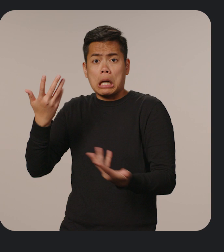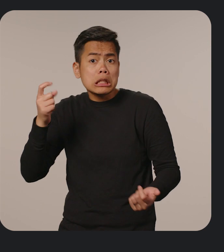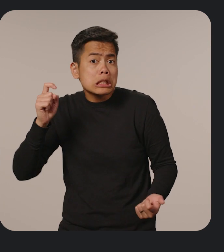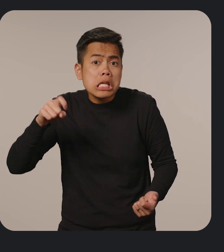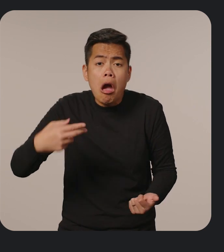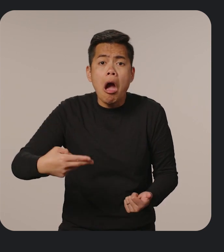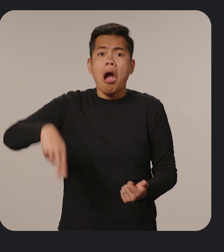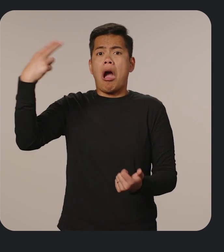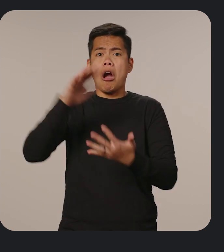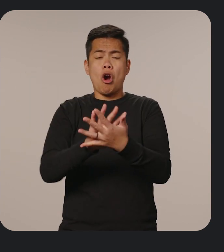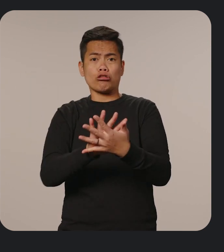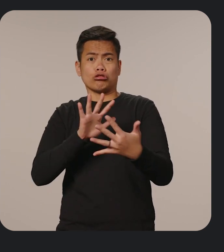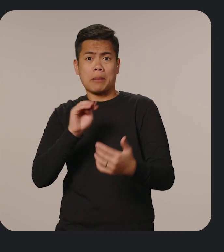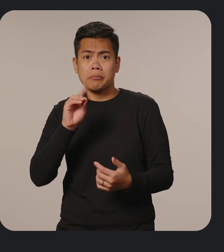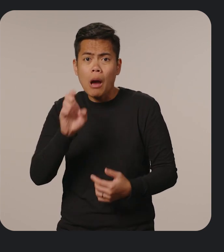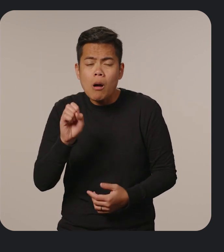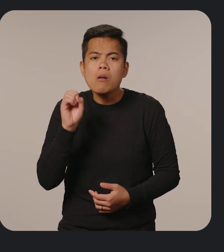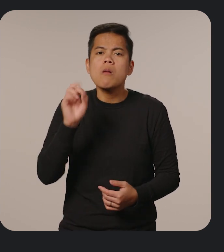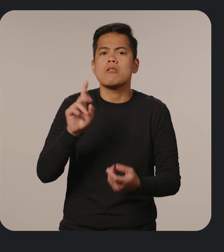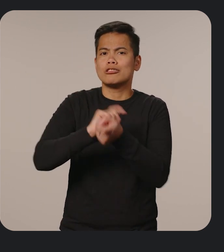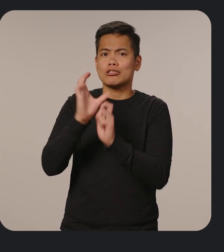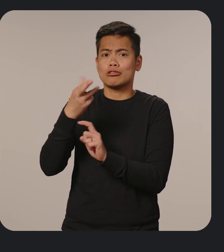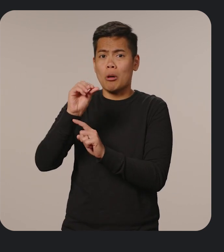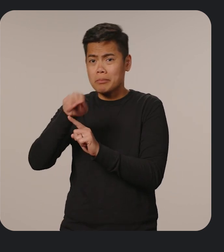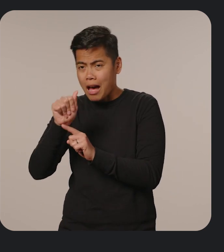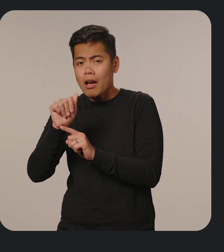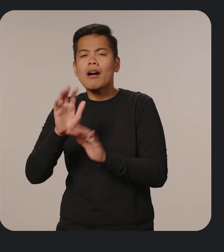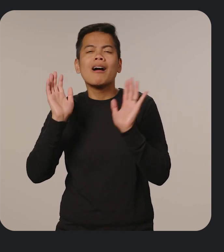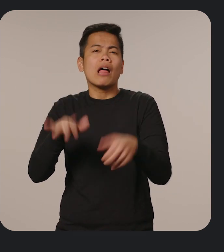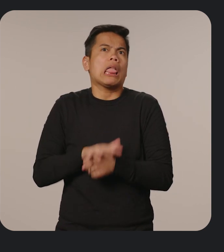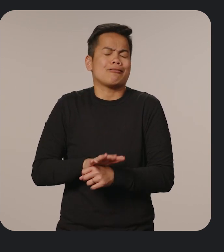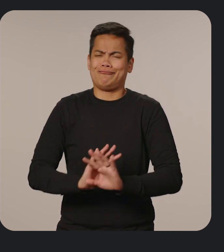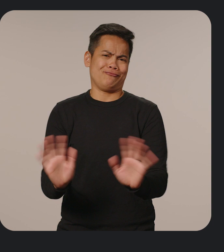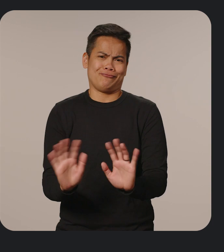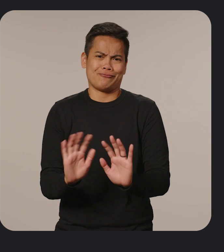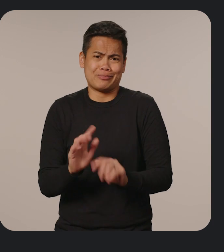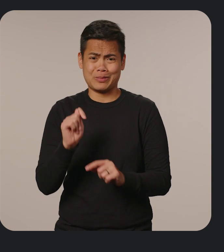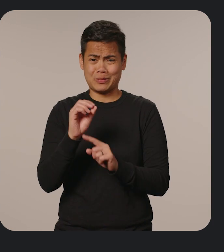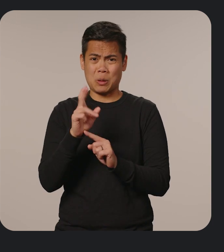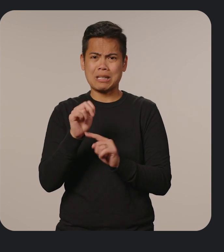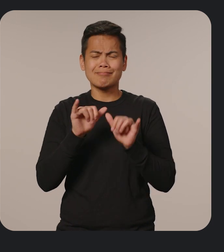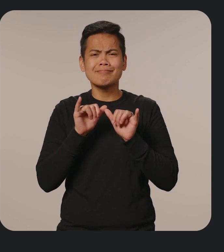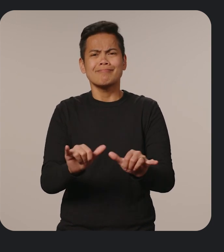Personalization features alone are reason enough to start designing with tokens, and you get these roles for free when you